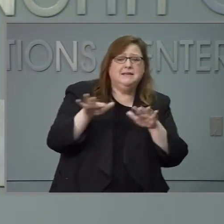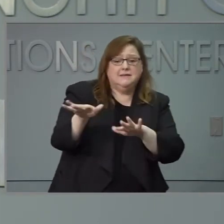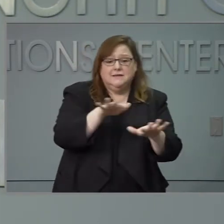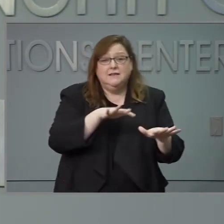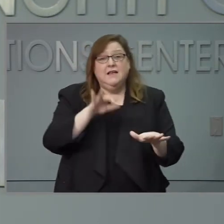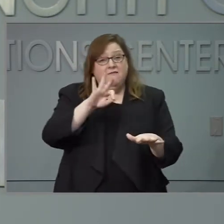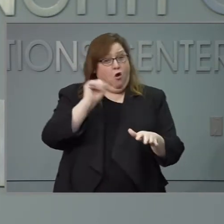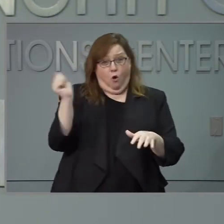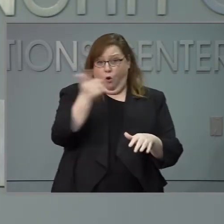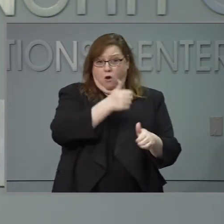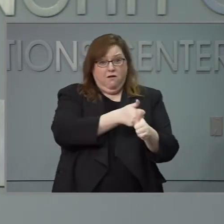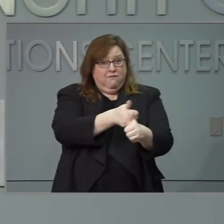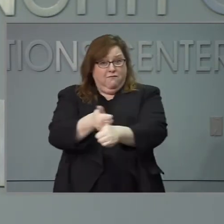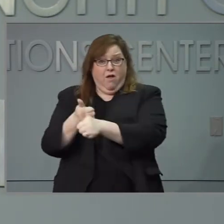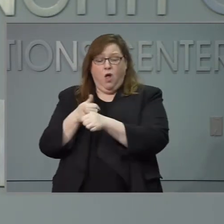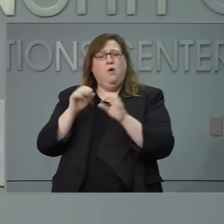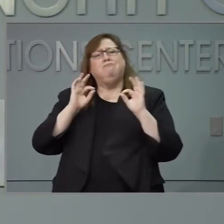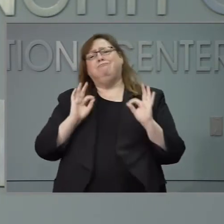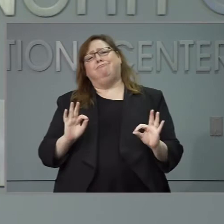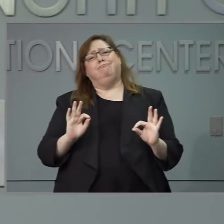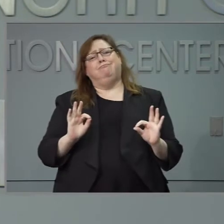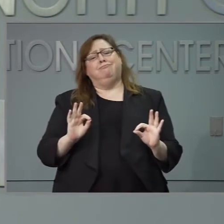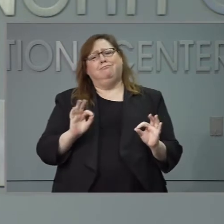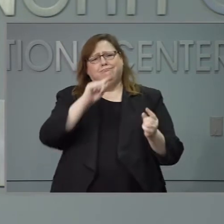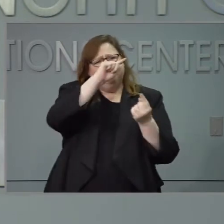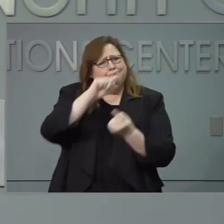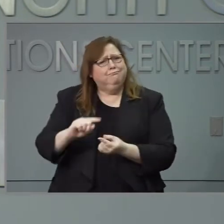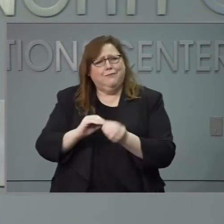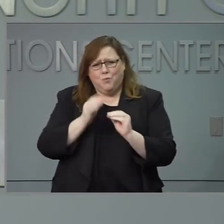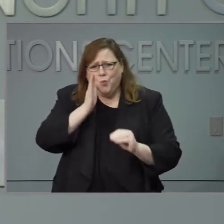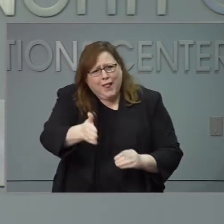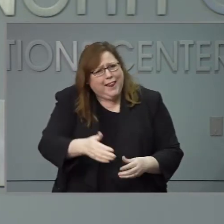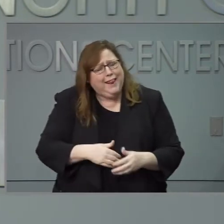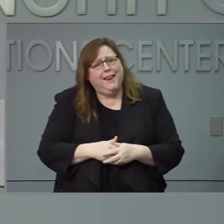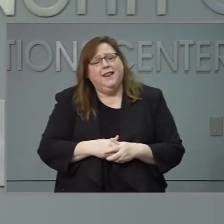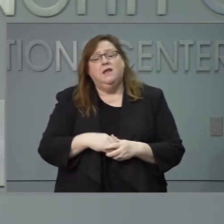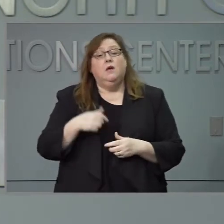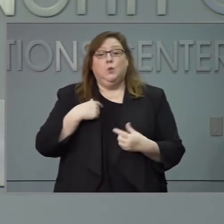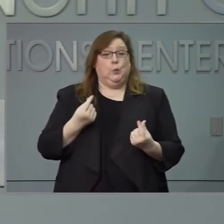UNA GRAN PREOCUPACIÓN AQUÍ ENTRE LOS ESTUDIANTES ES EL GRAN